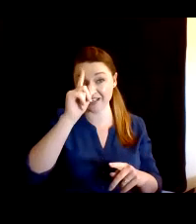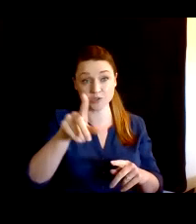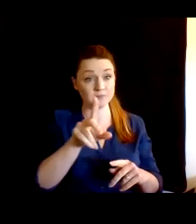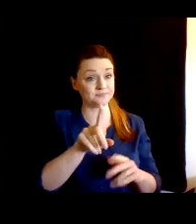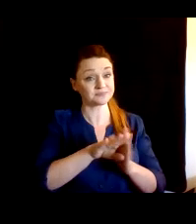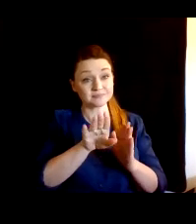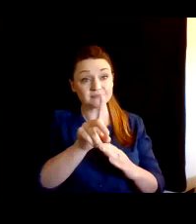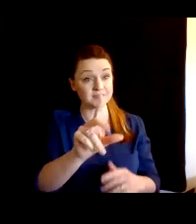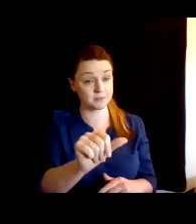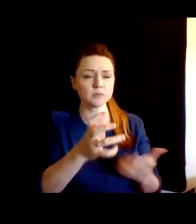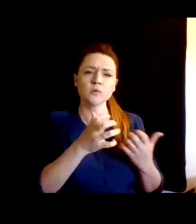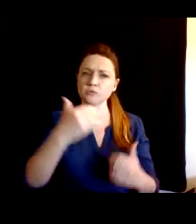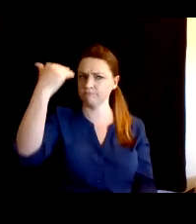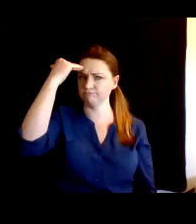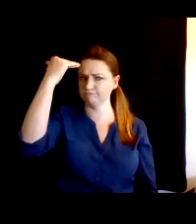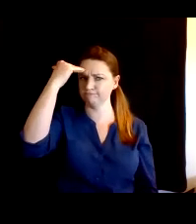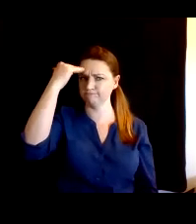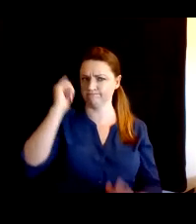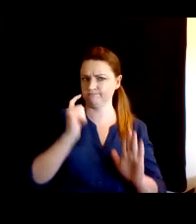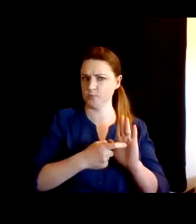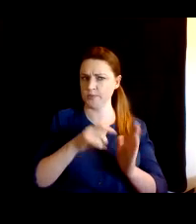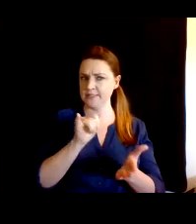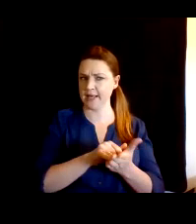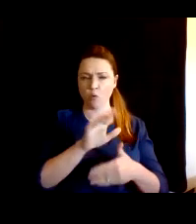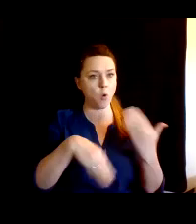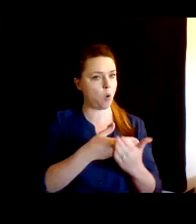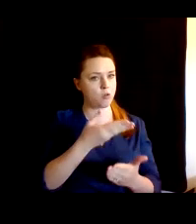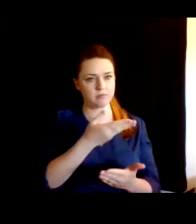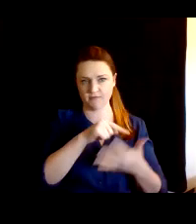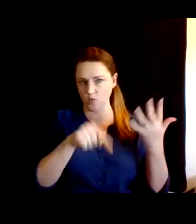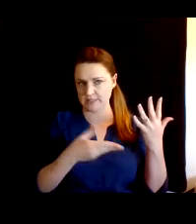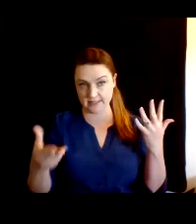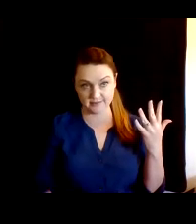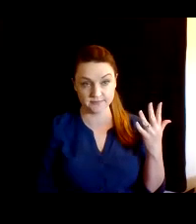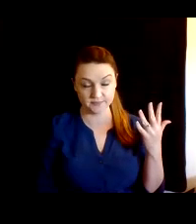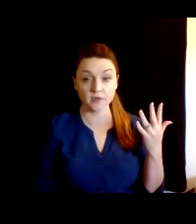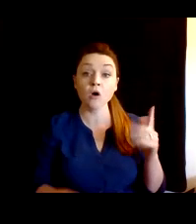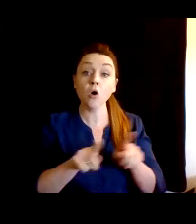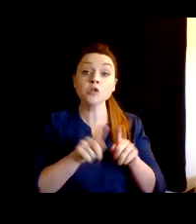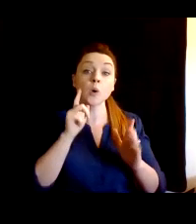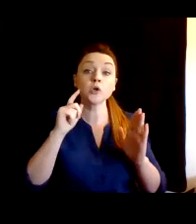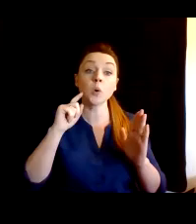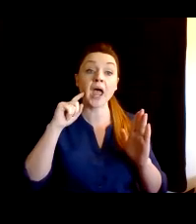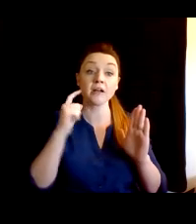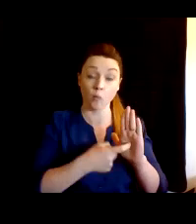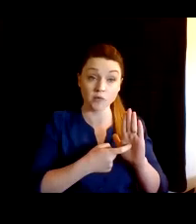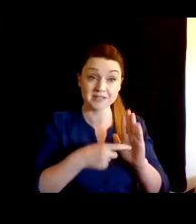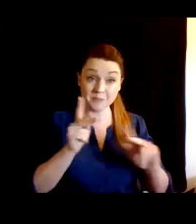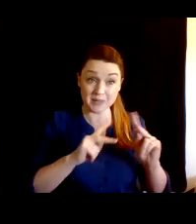So we just wanna be aware of all of those things. And we also wanna acknowledge that people with intellectual disabilities